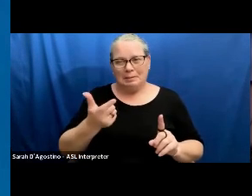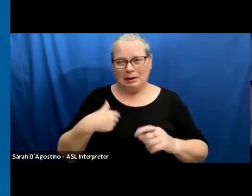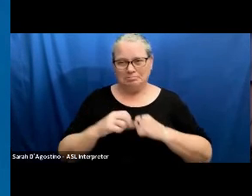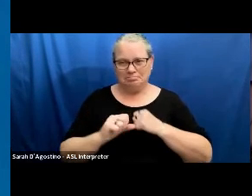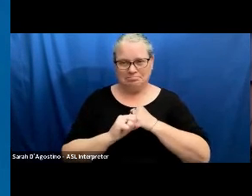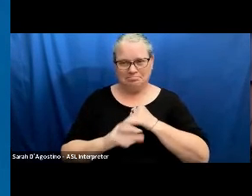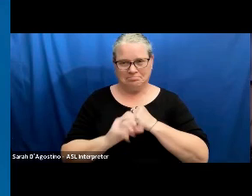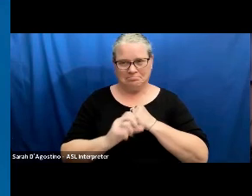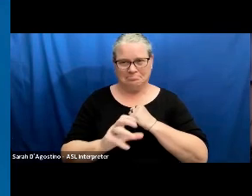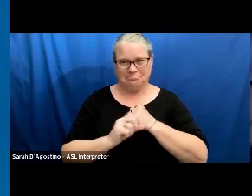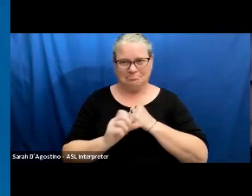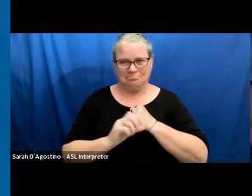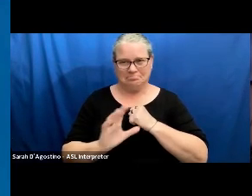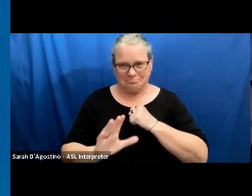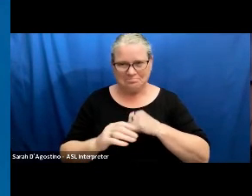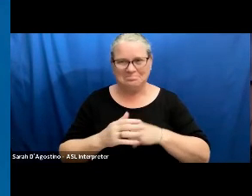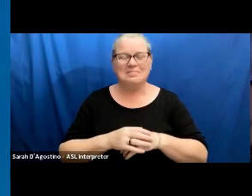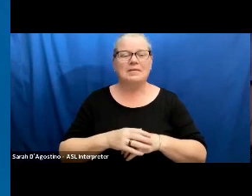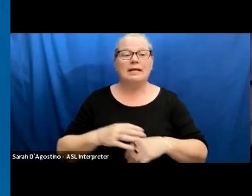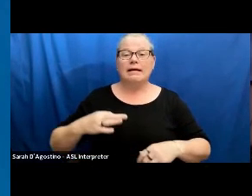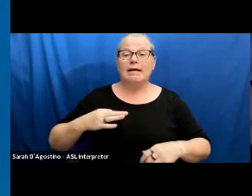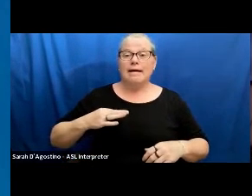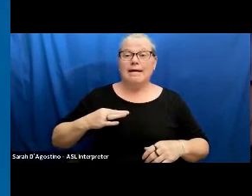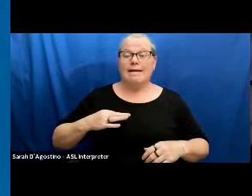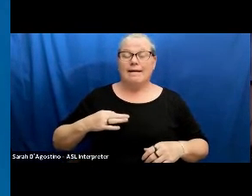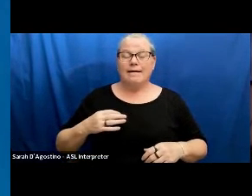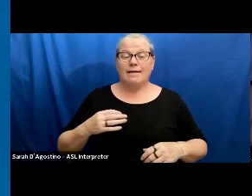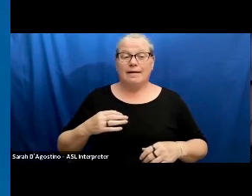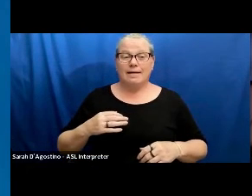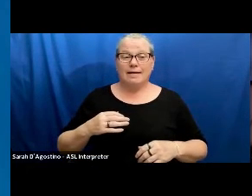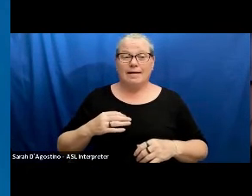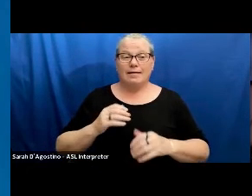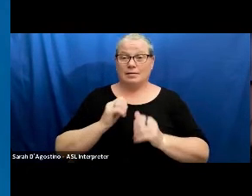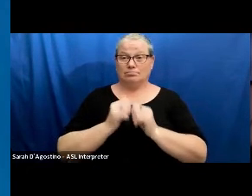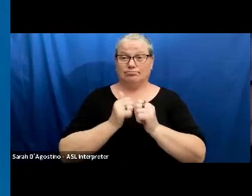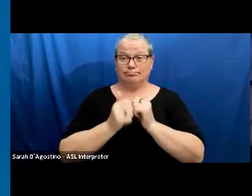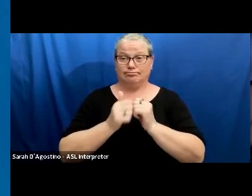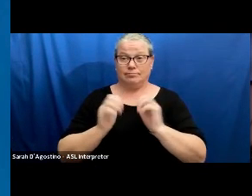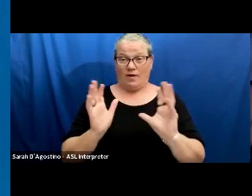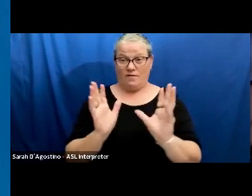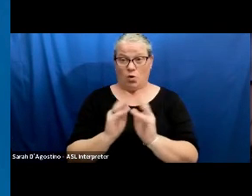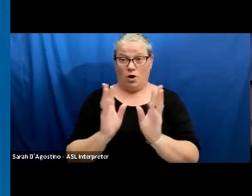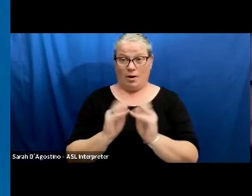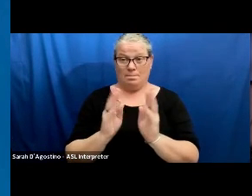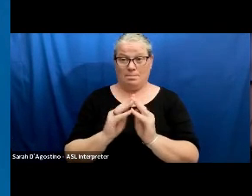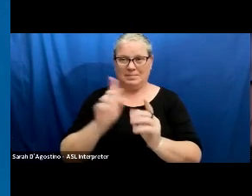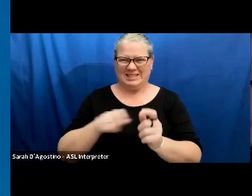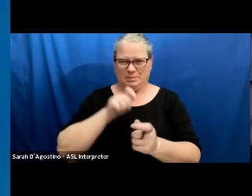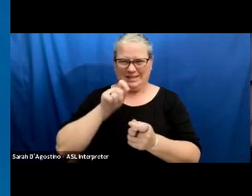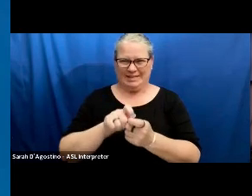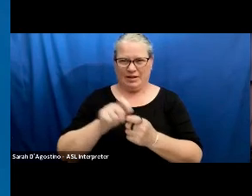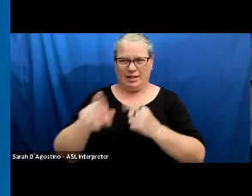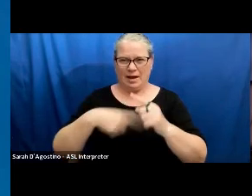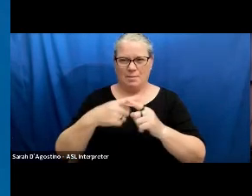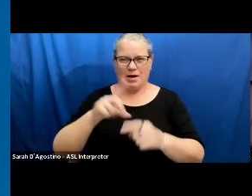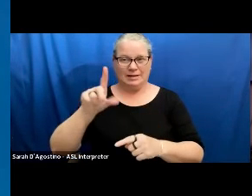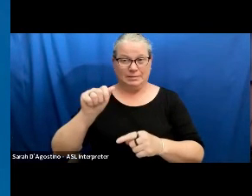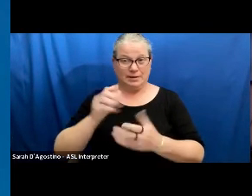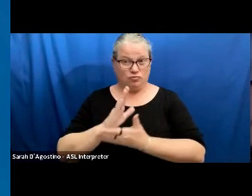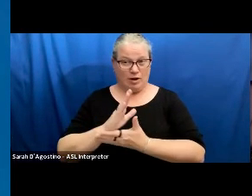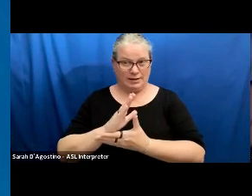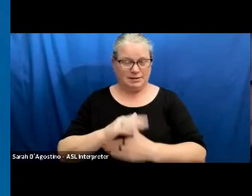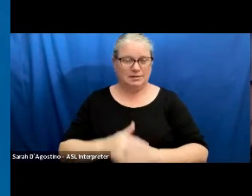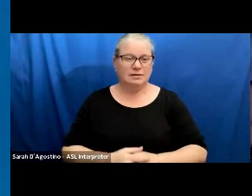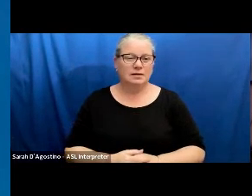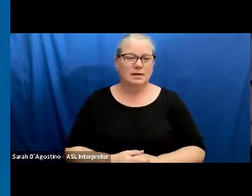candidates forum specifically on disability rights issues so the candidates forum is nonpartisan